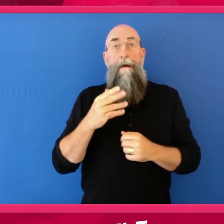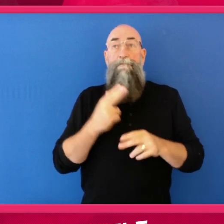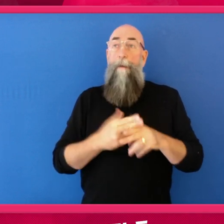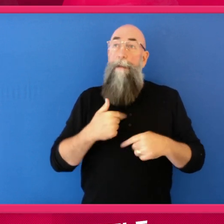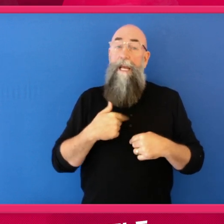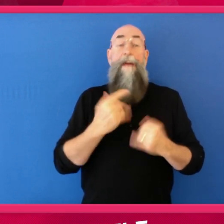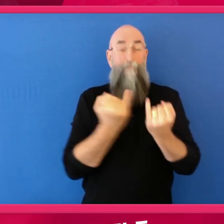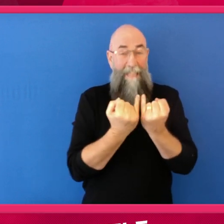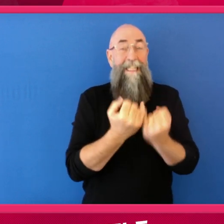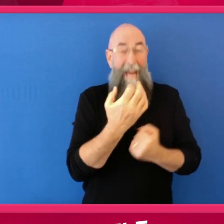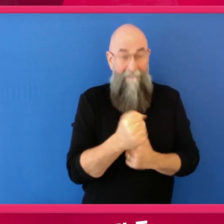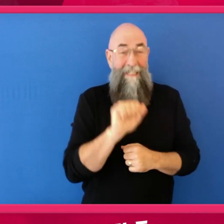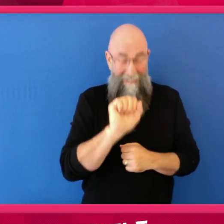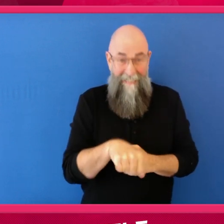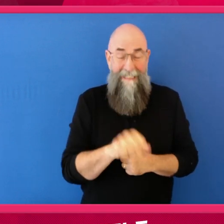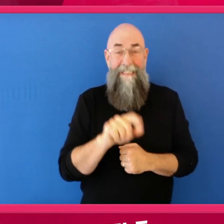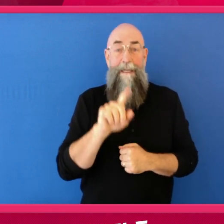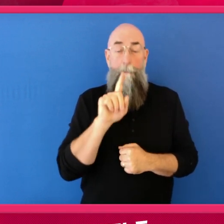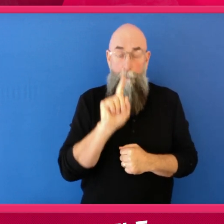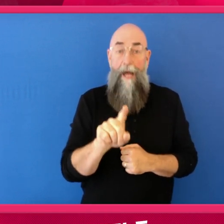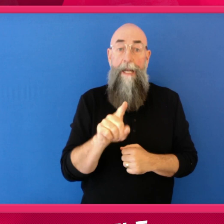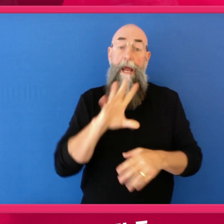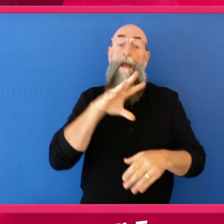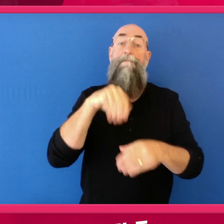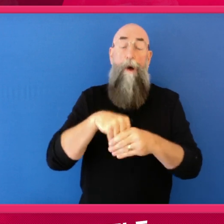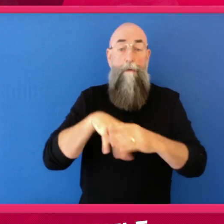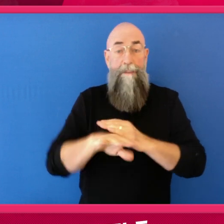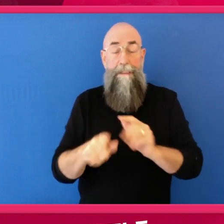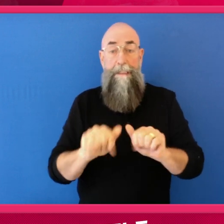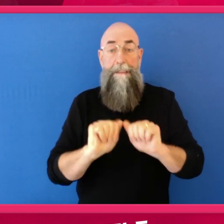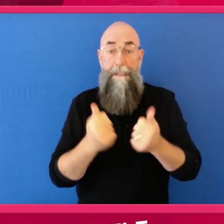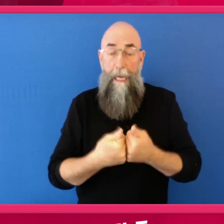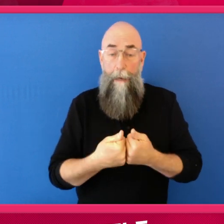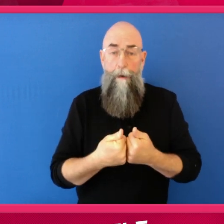and that mateship that I have not just with Ben here, but with the other like 30-odd people